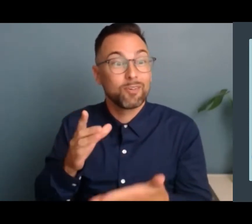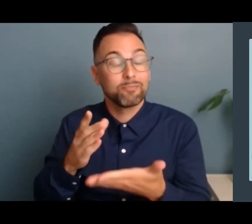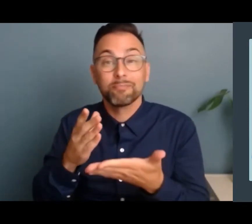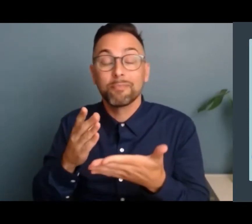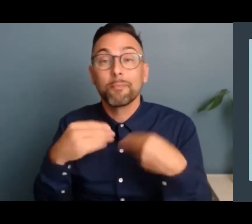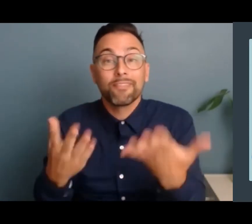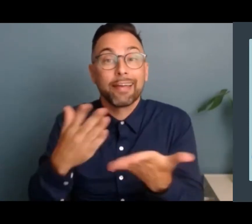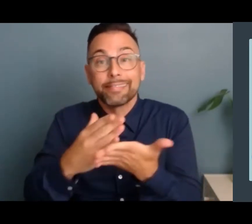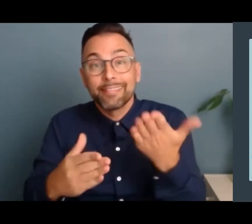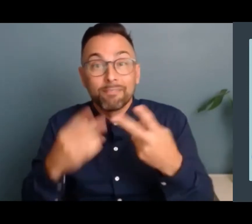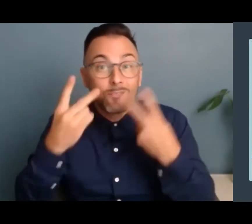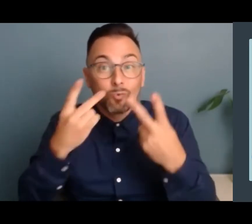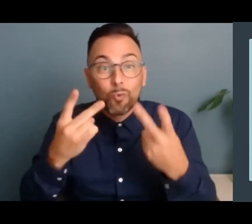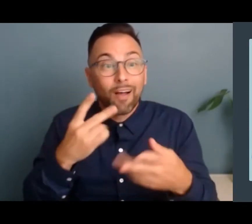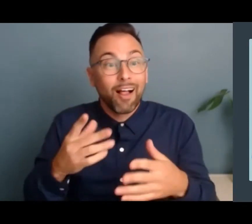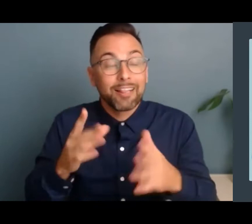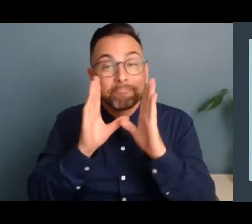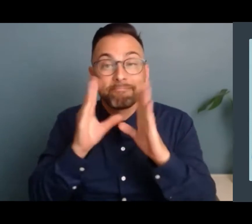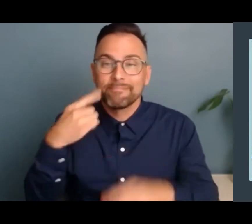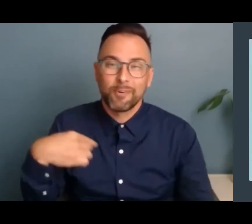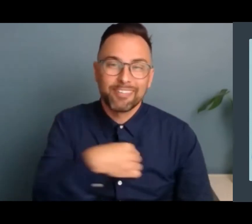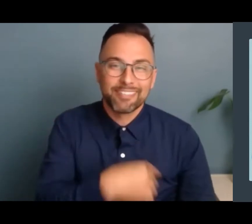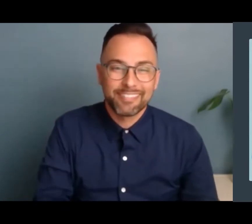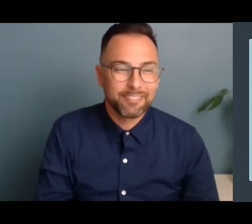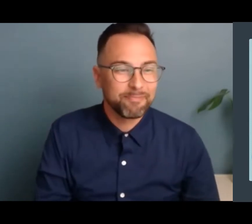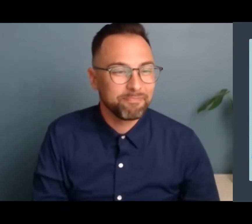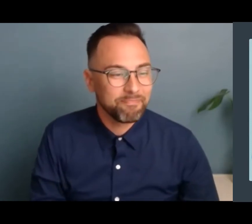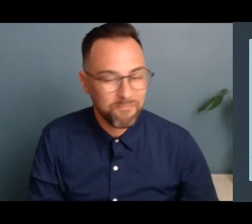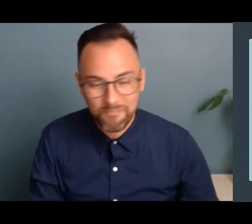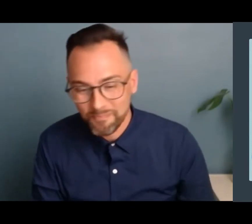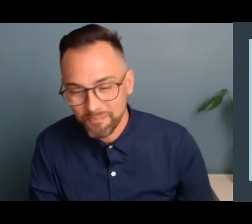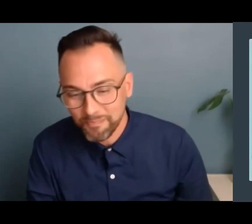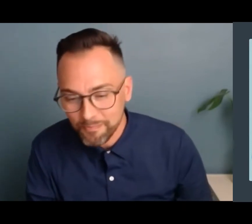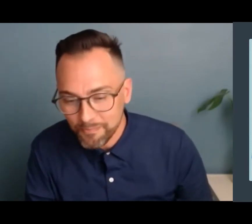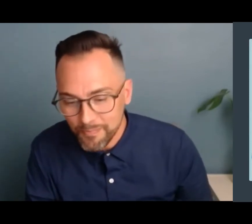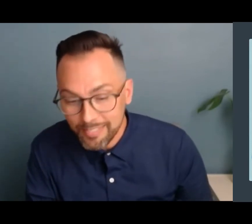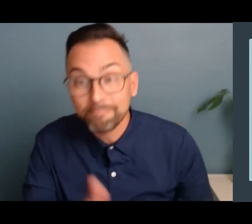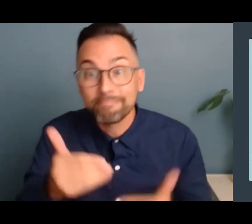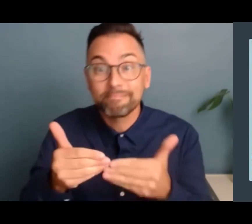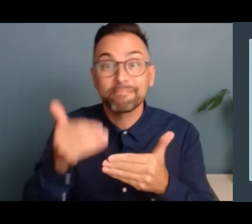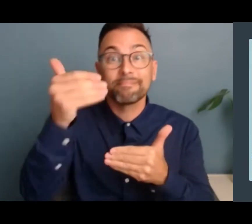to provide the imagery and to provide some visuals to keep our attention on the screen as I present today. Next slide, please.